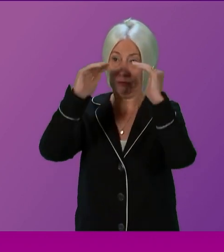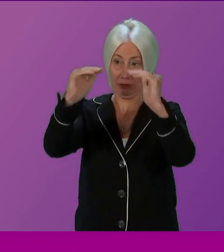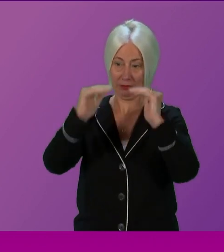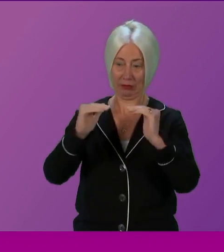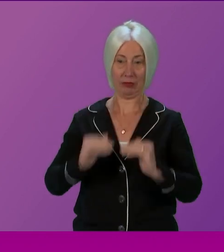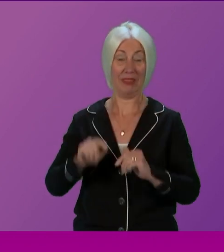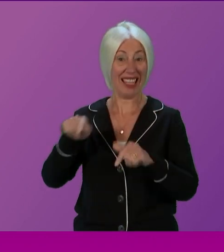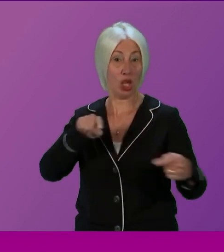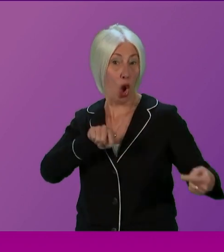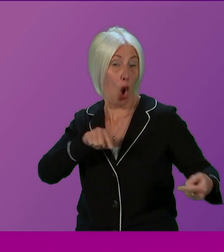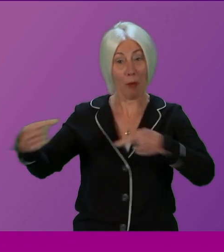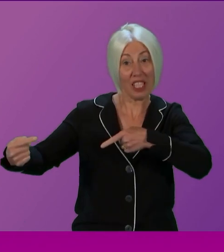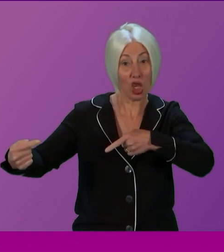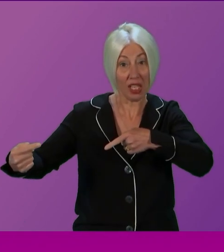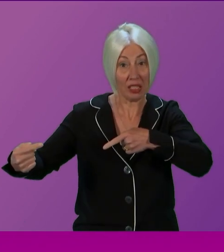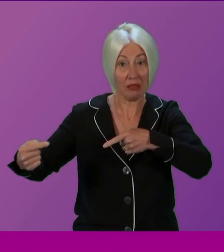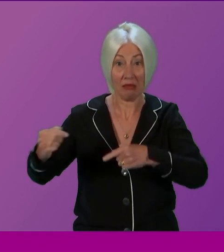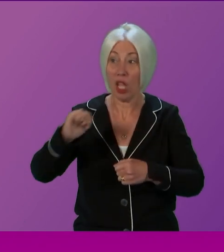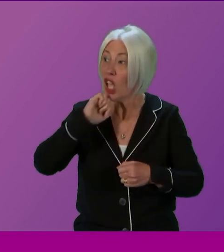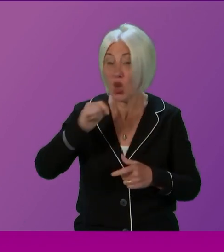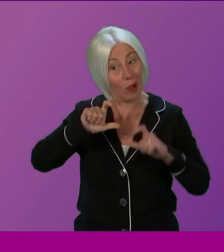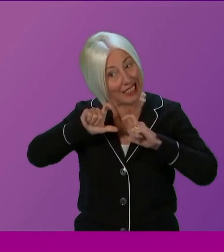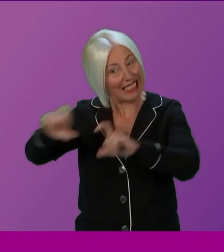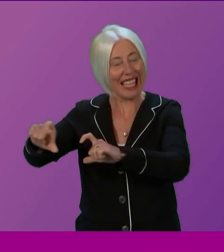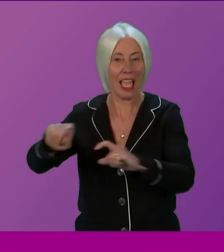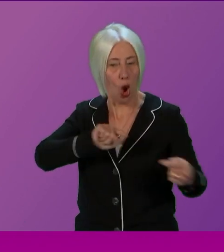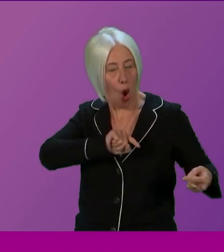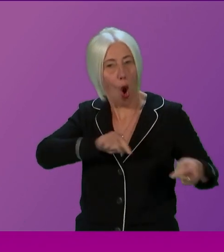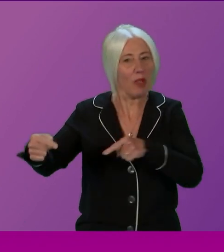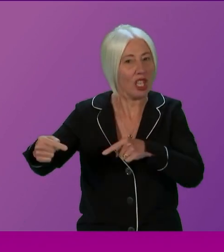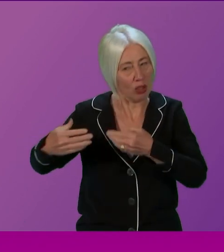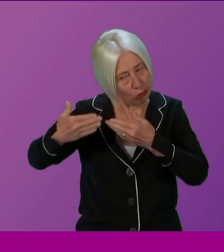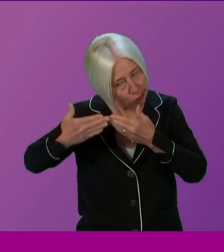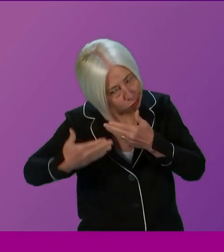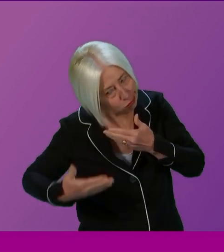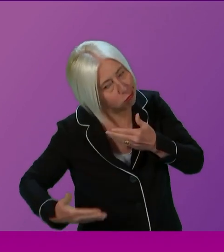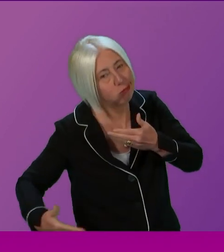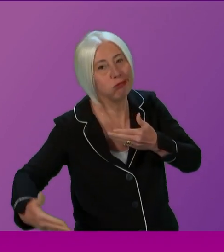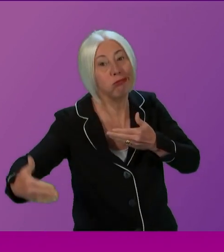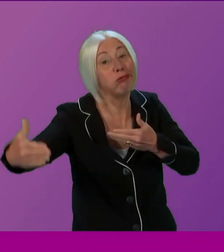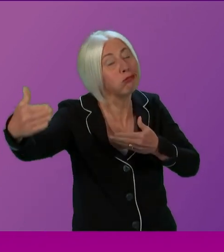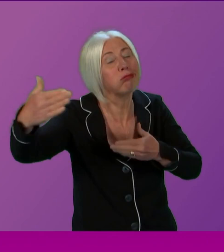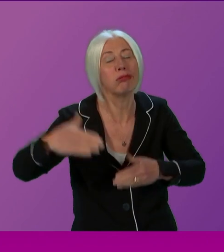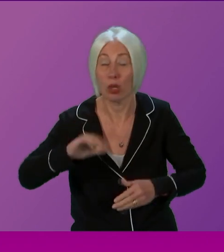He is in opposition now, and he will remain in opposition for a long, long time to come.